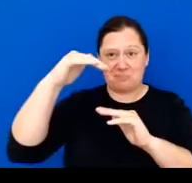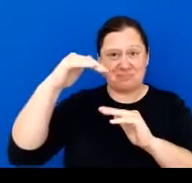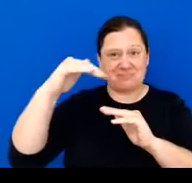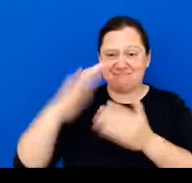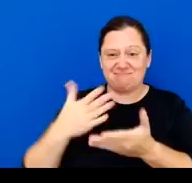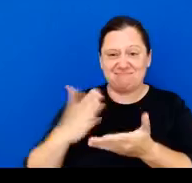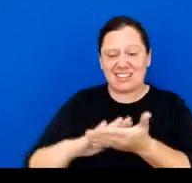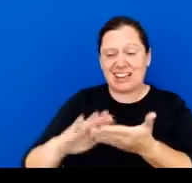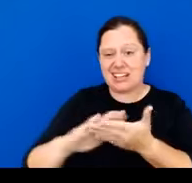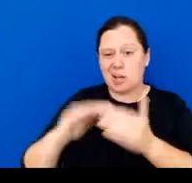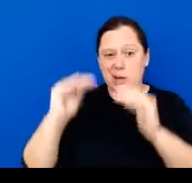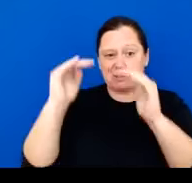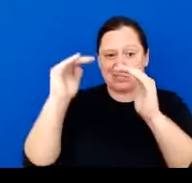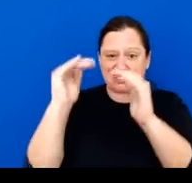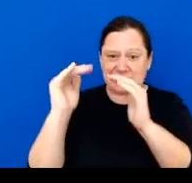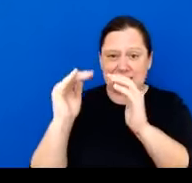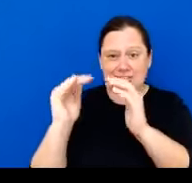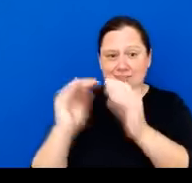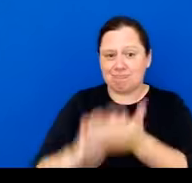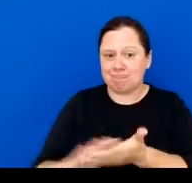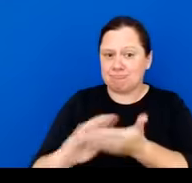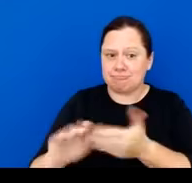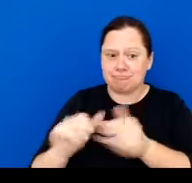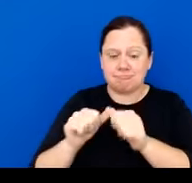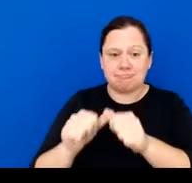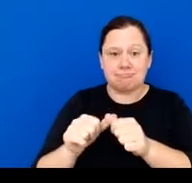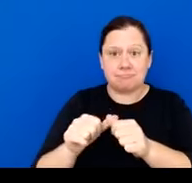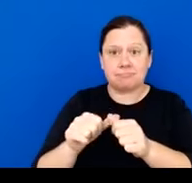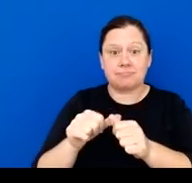in this area what we've done is we've created an indirect